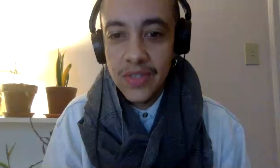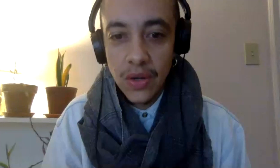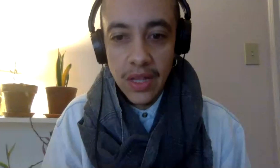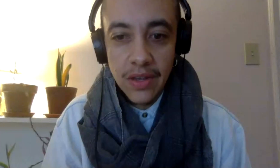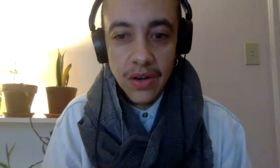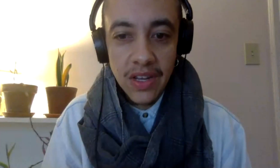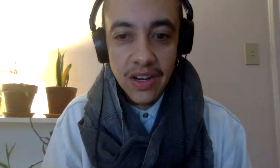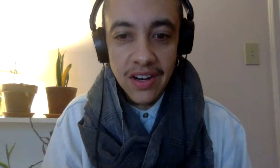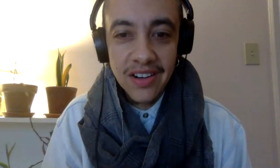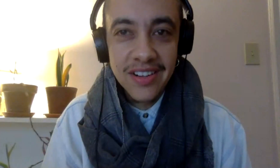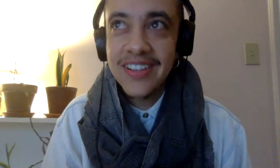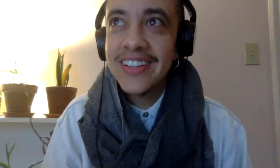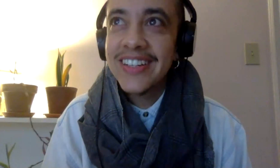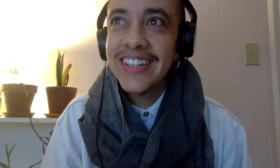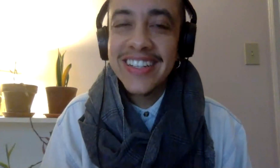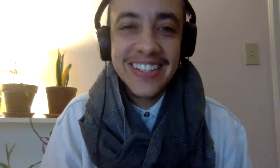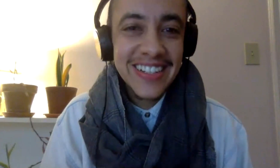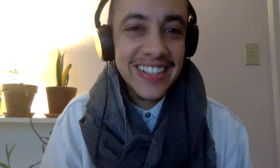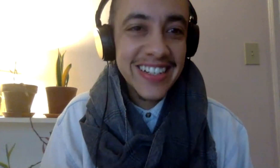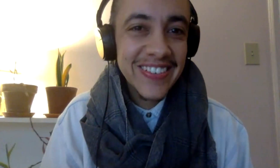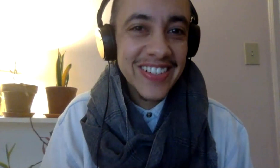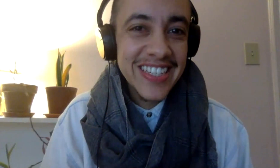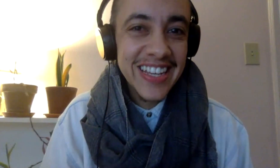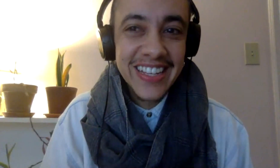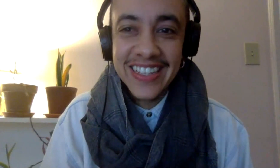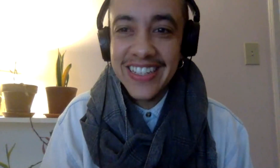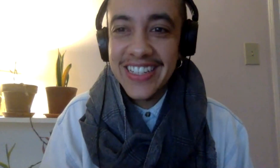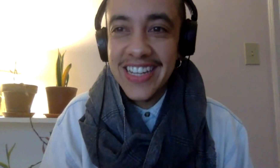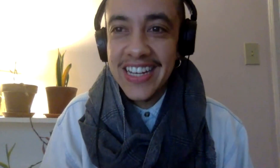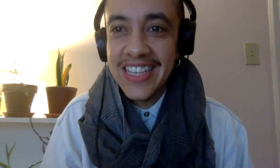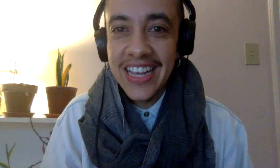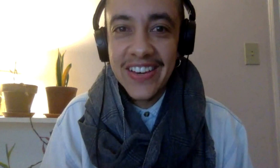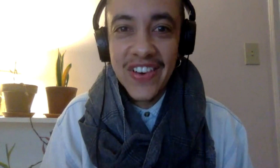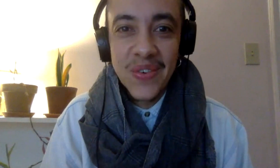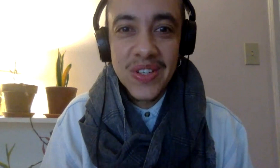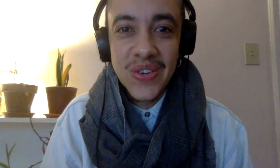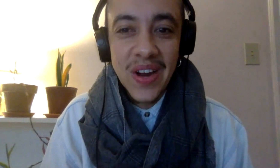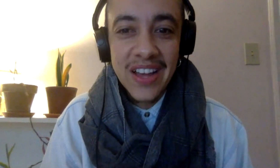So glad that you're here. We're just going to take a second for everyone to arrive in